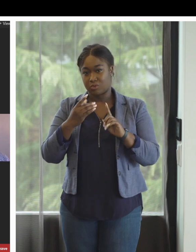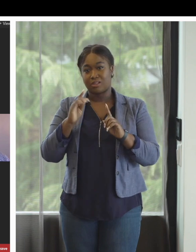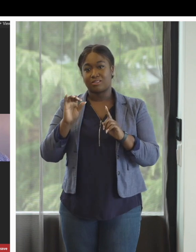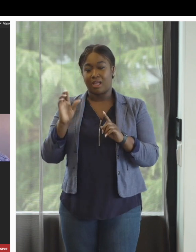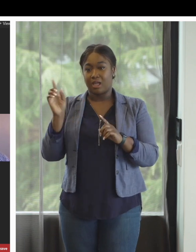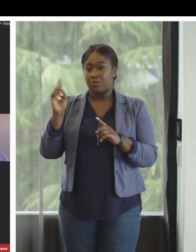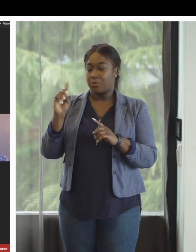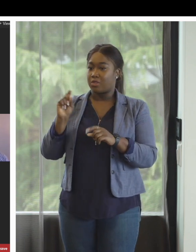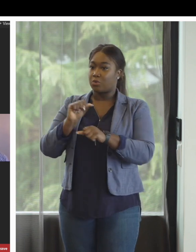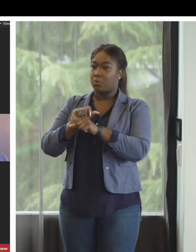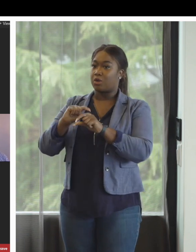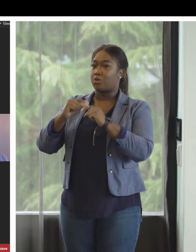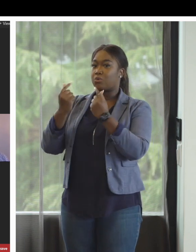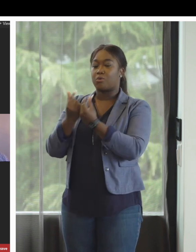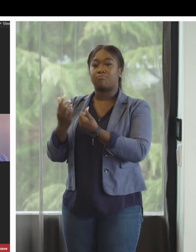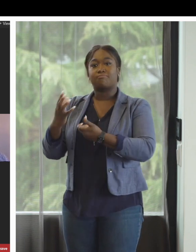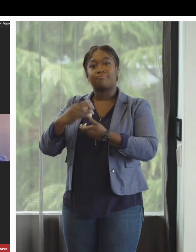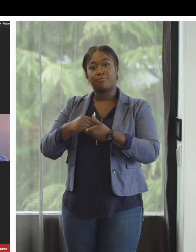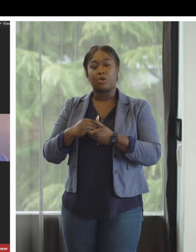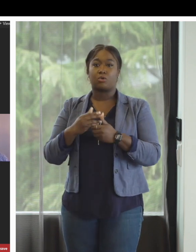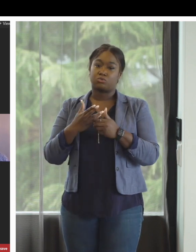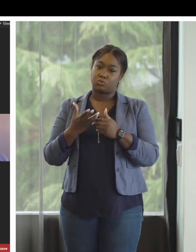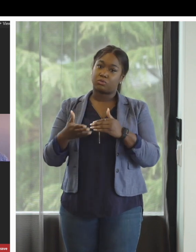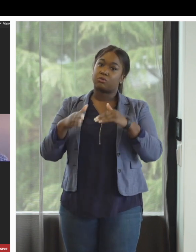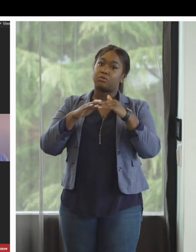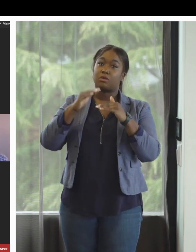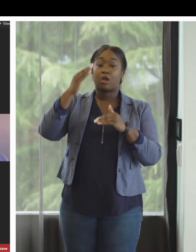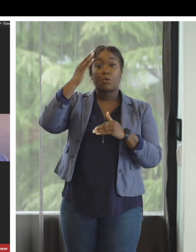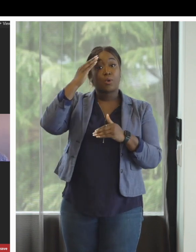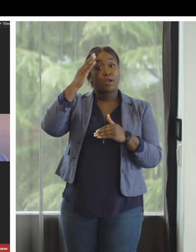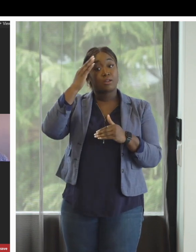play to build awareness but then also understanding of